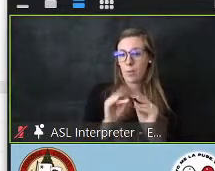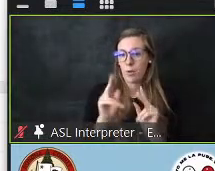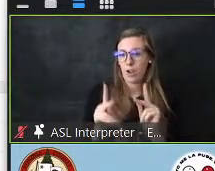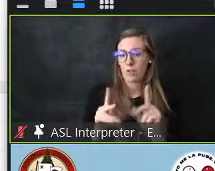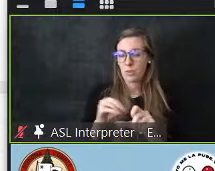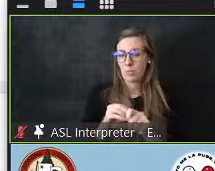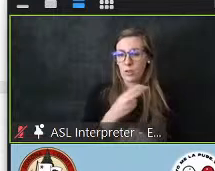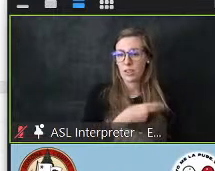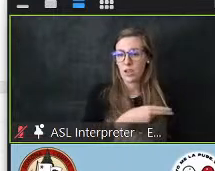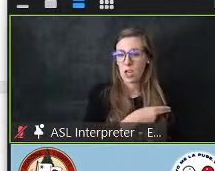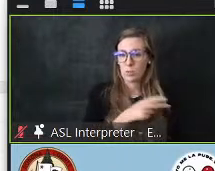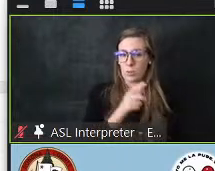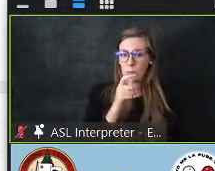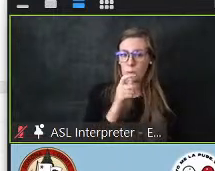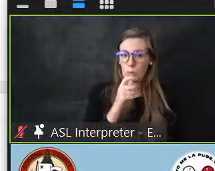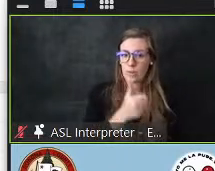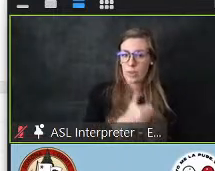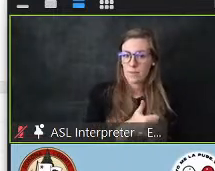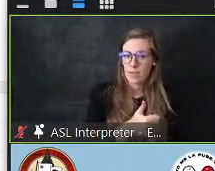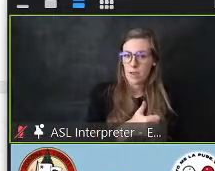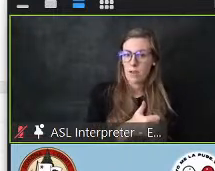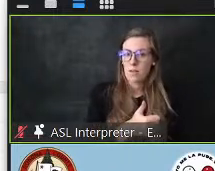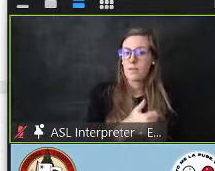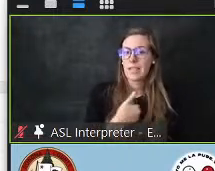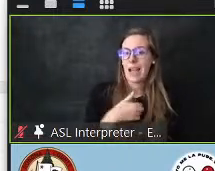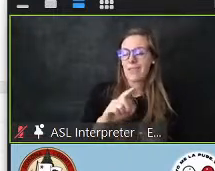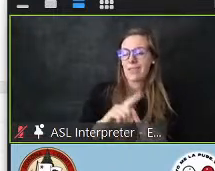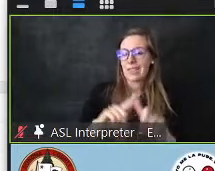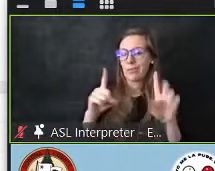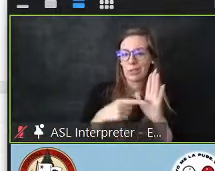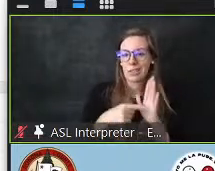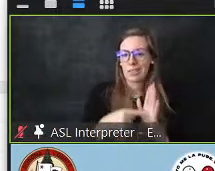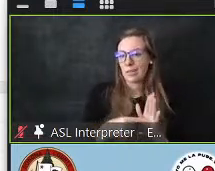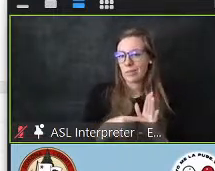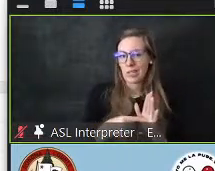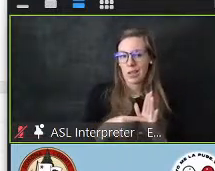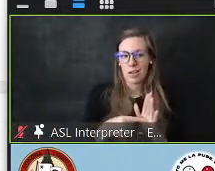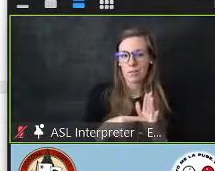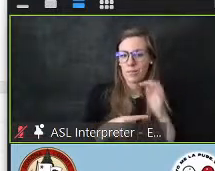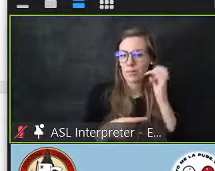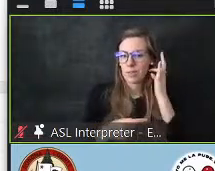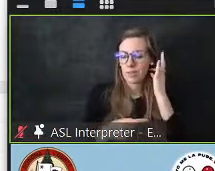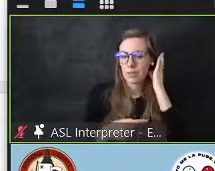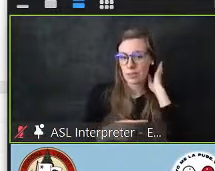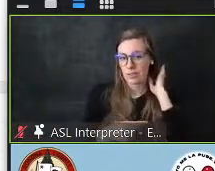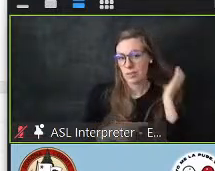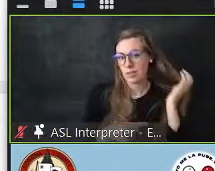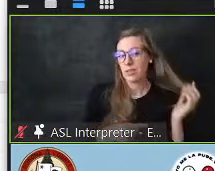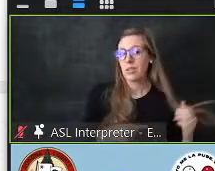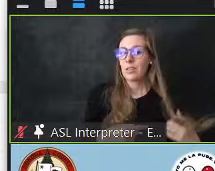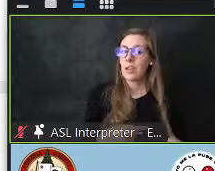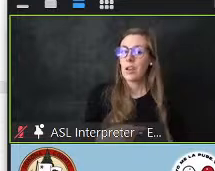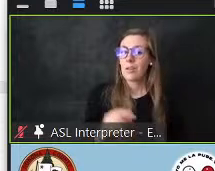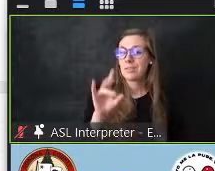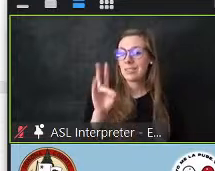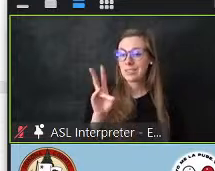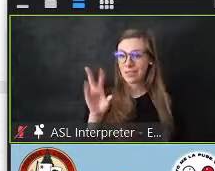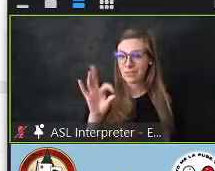different symptoms of the prices hospitalized of covid 19.